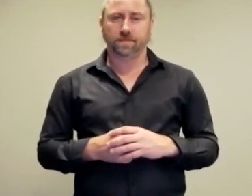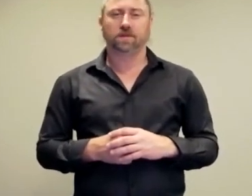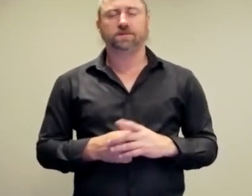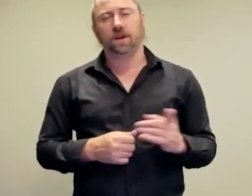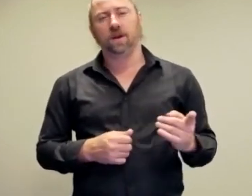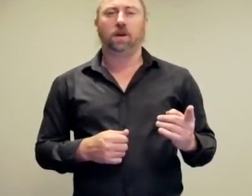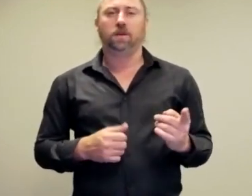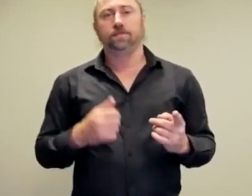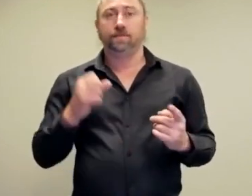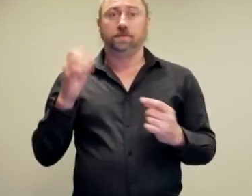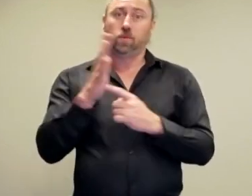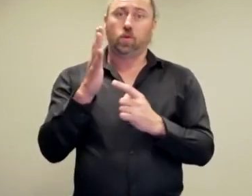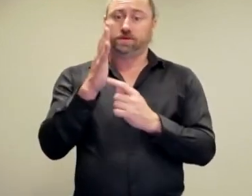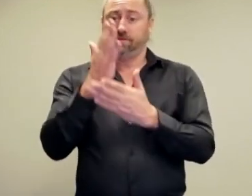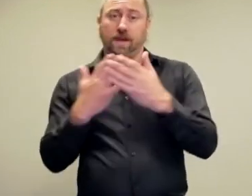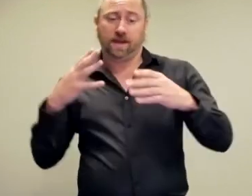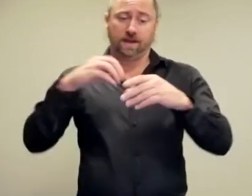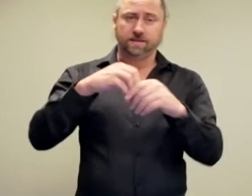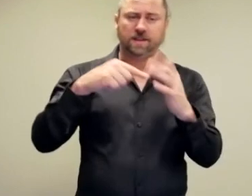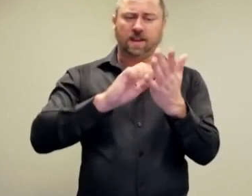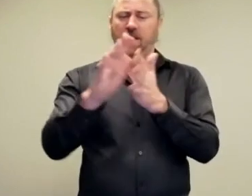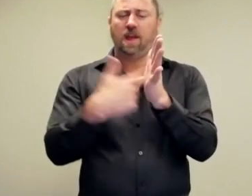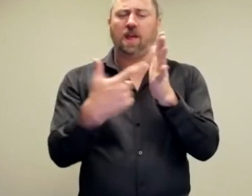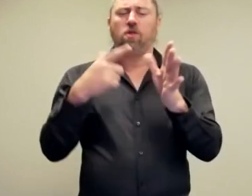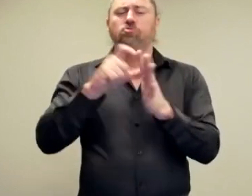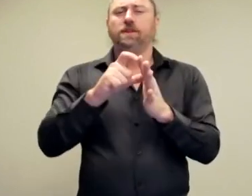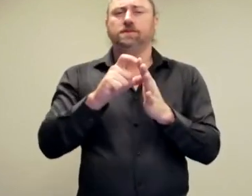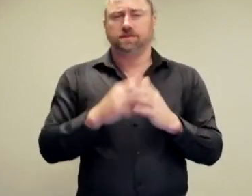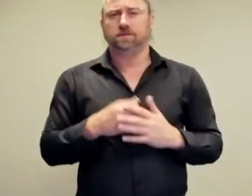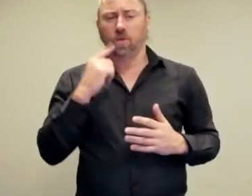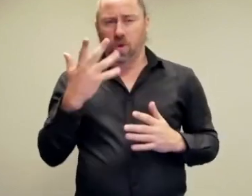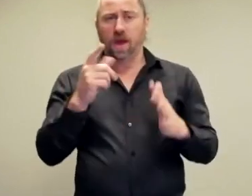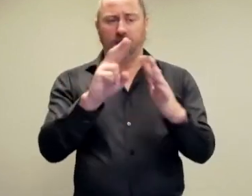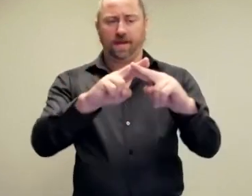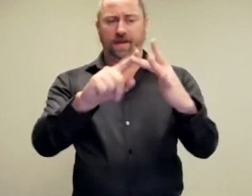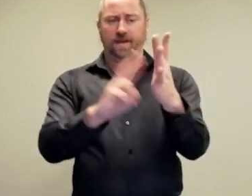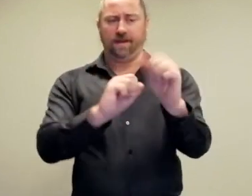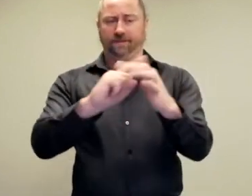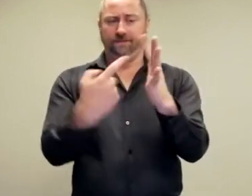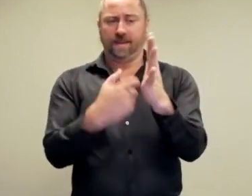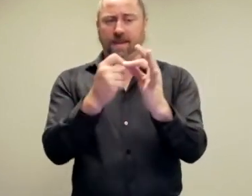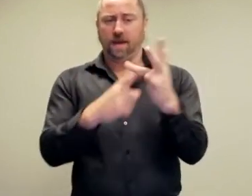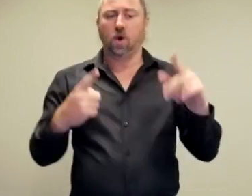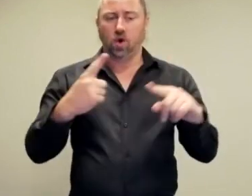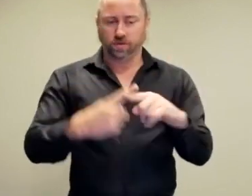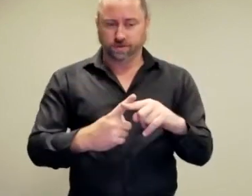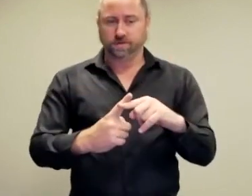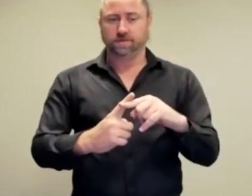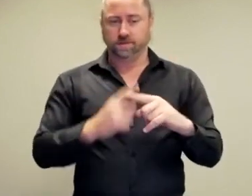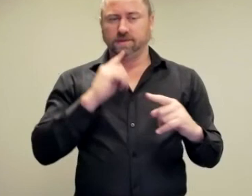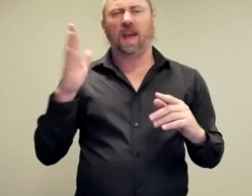The cross contour lines of Ay-O's Finger box were inspired by looking through a prism. Like a spider that spins its web, a